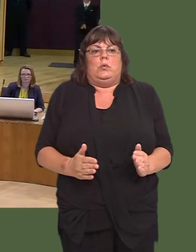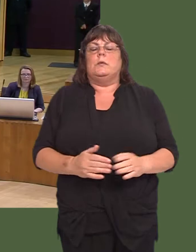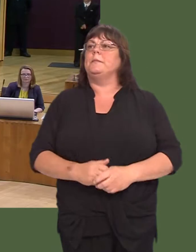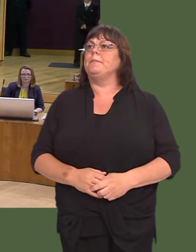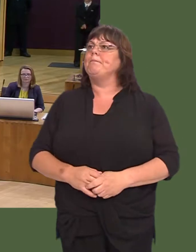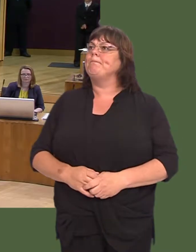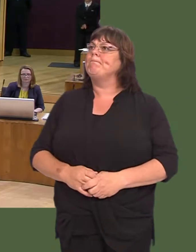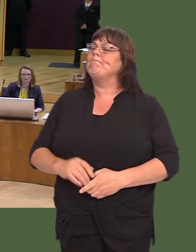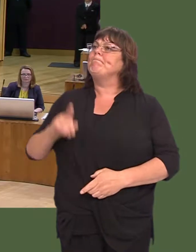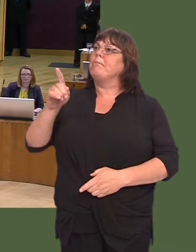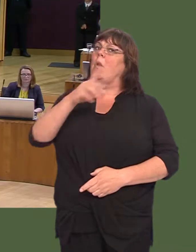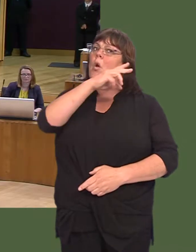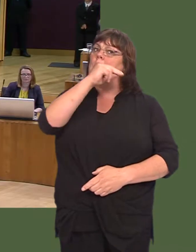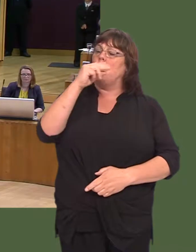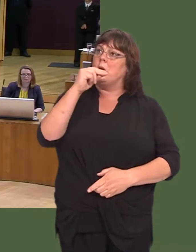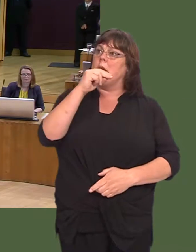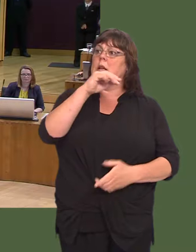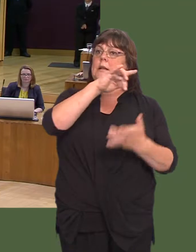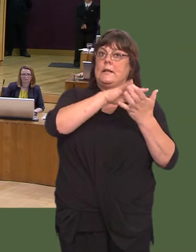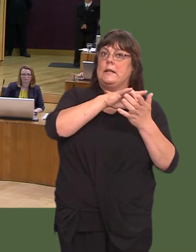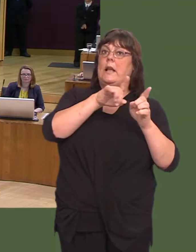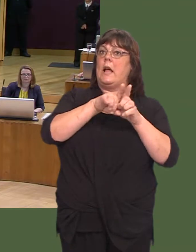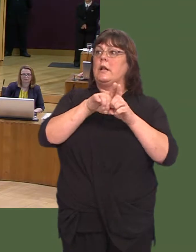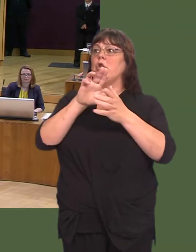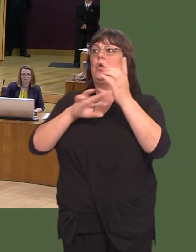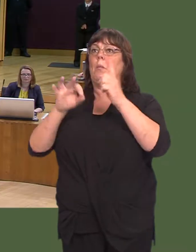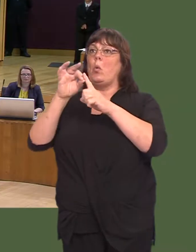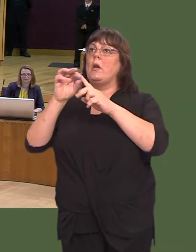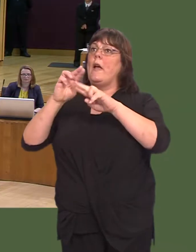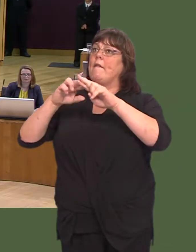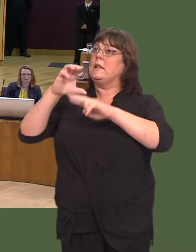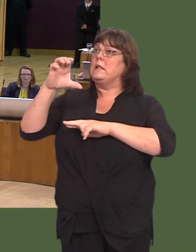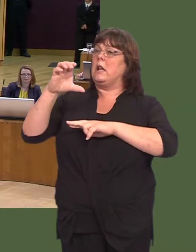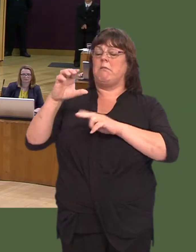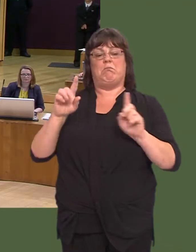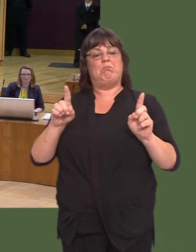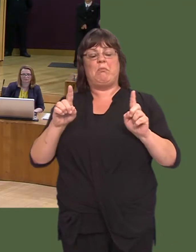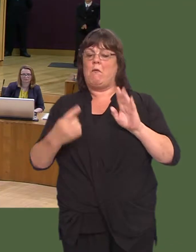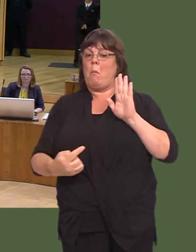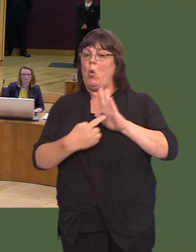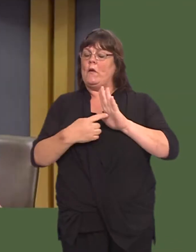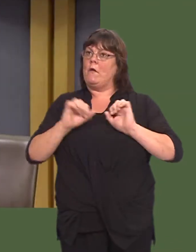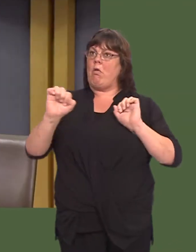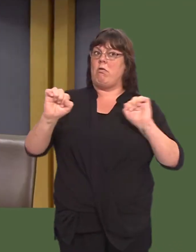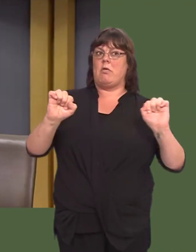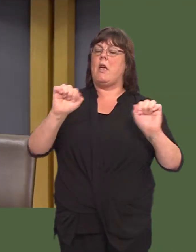Gareth Bennett: Swansea City and Newport County FC are both important focuses in their communities.